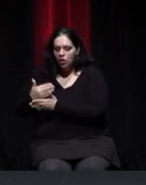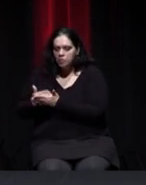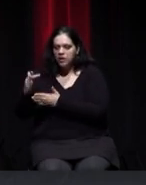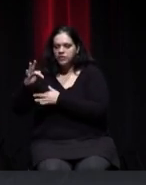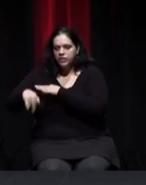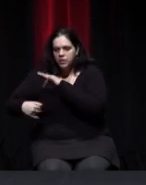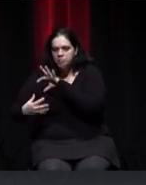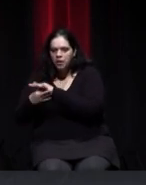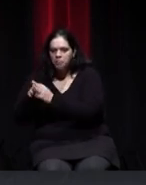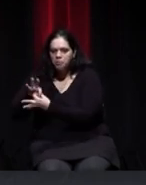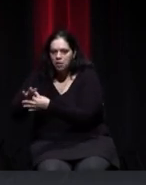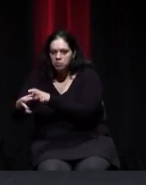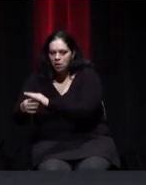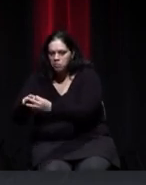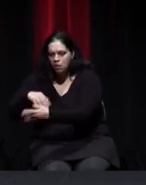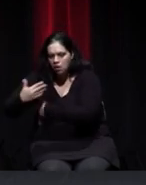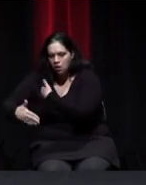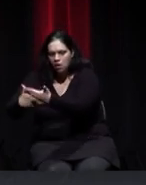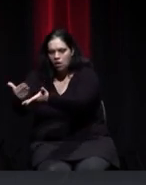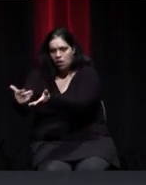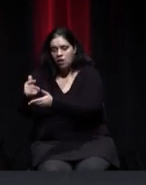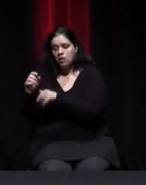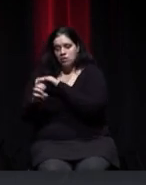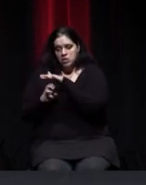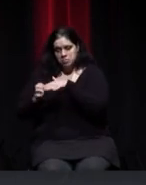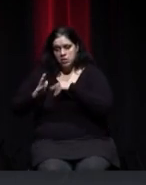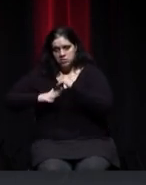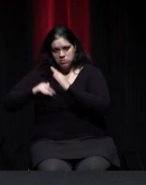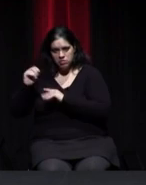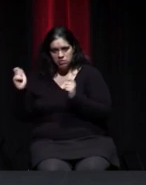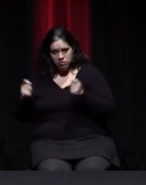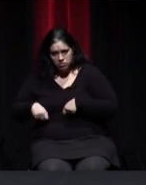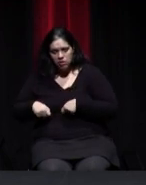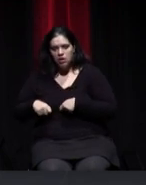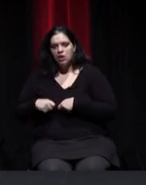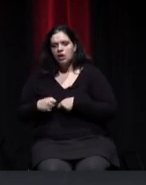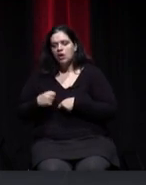where a company can have a single fixed point